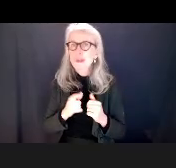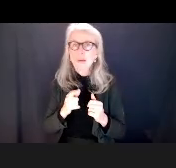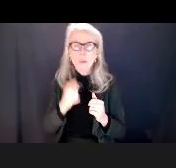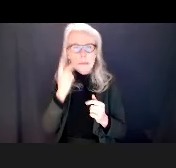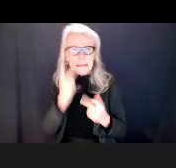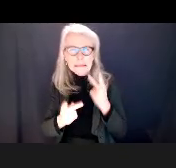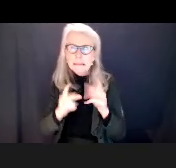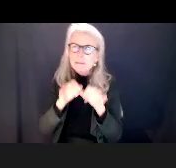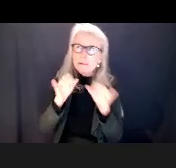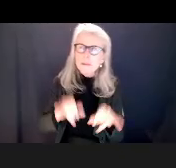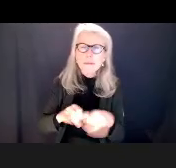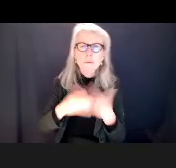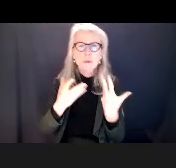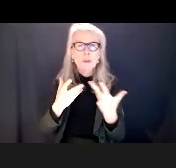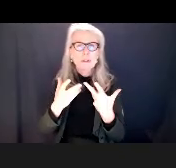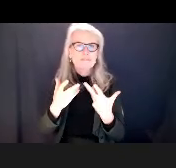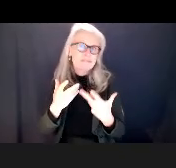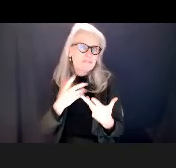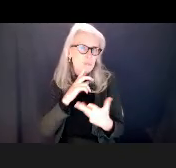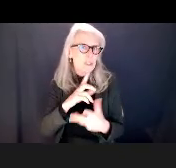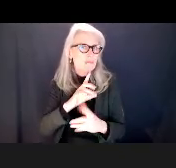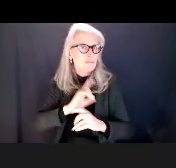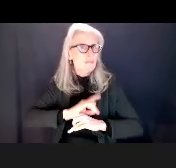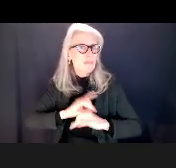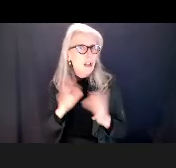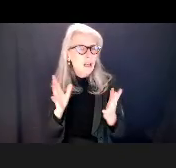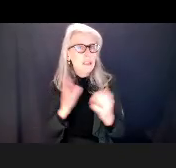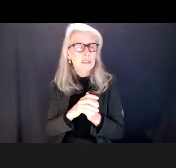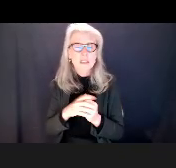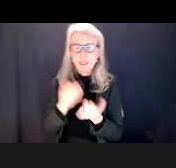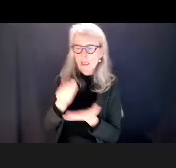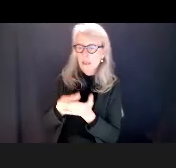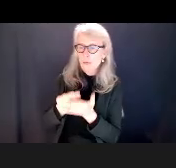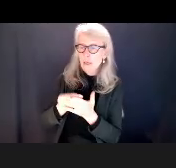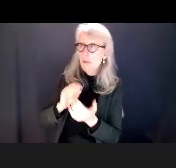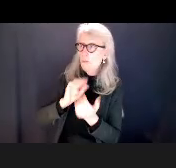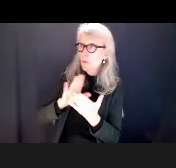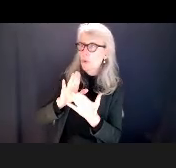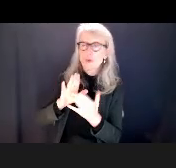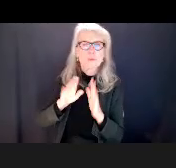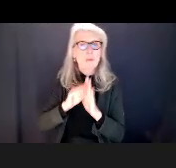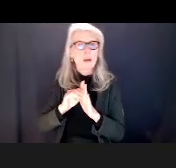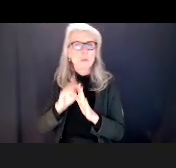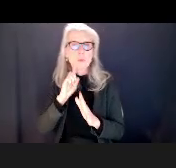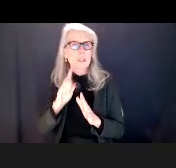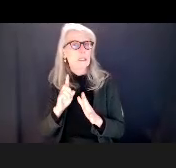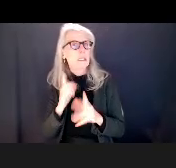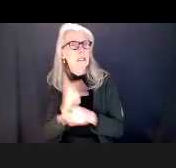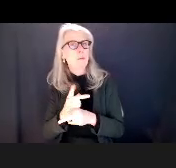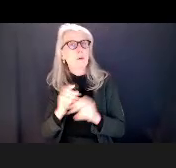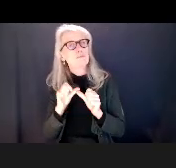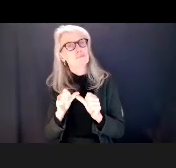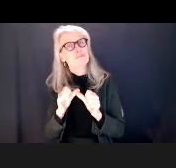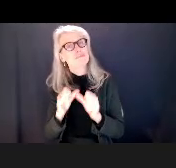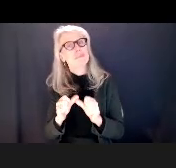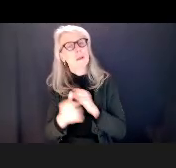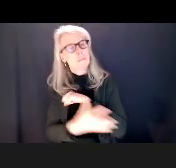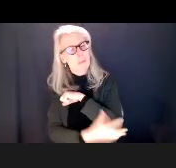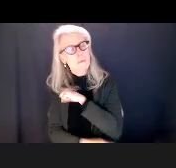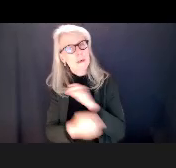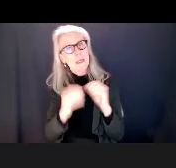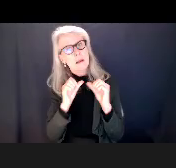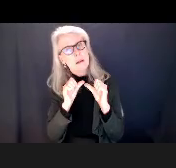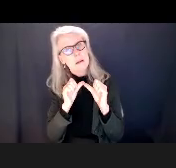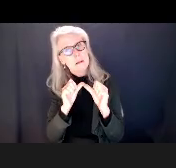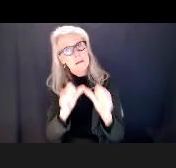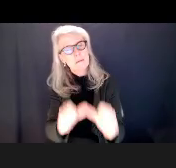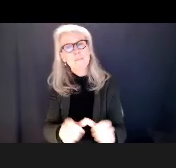the the the ways in which current funding models tend to legislate and re-entrench impoverishment.